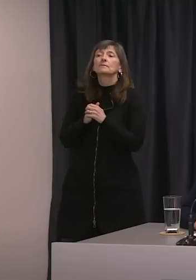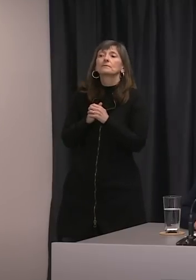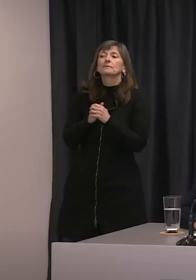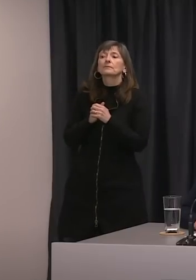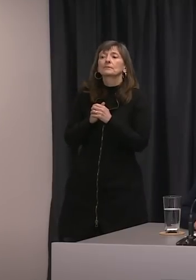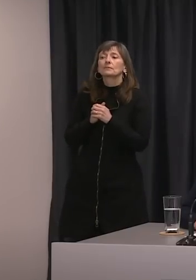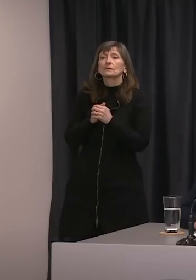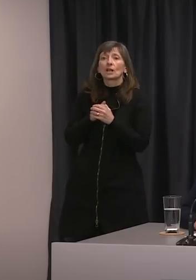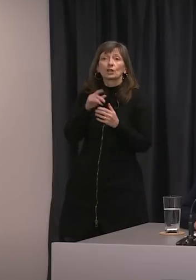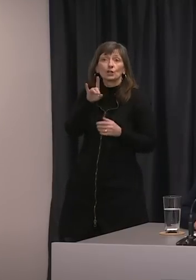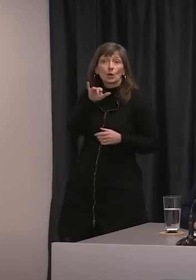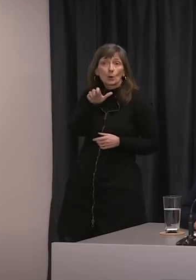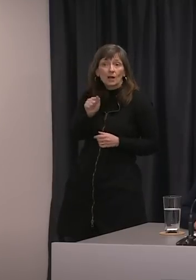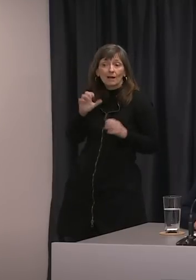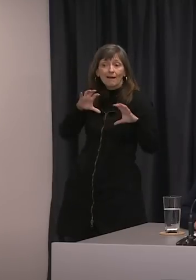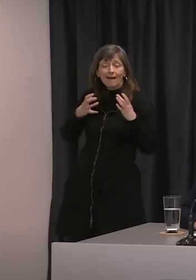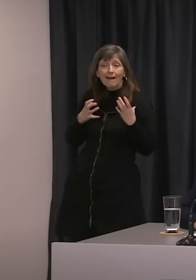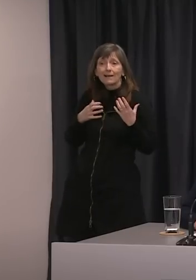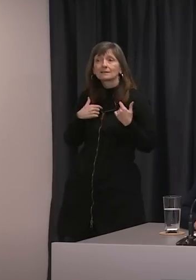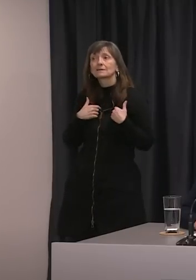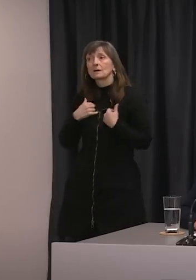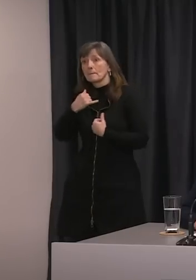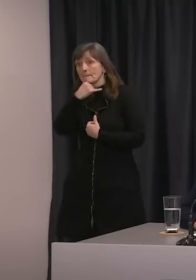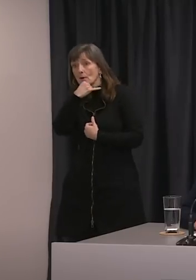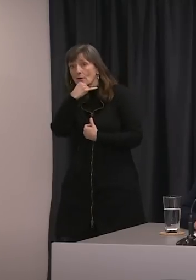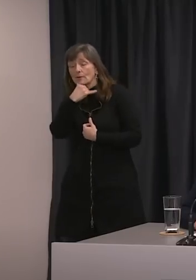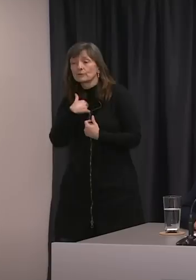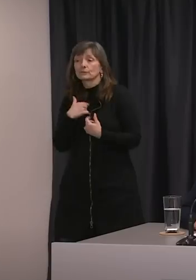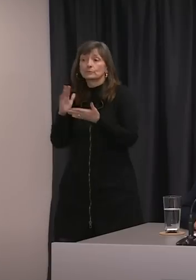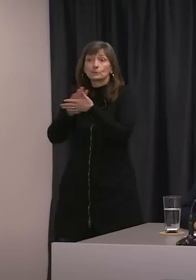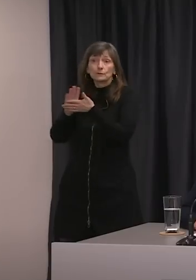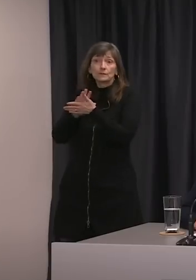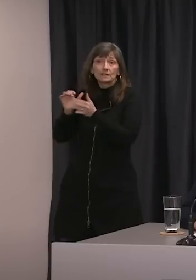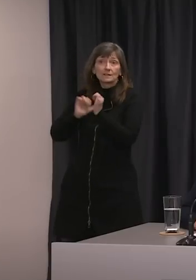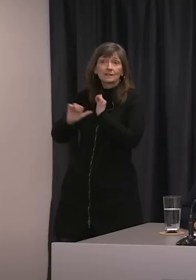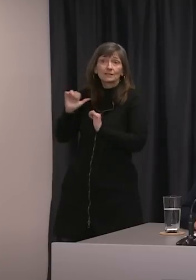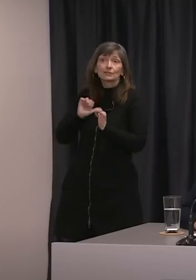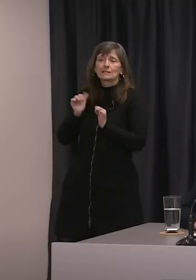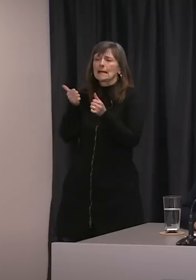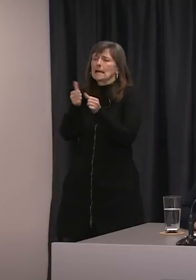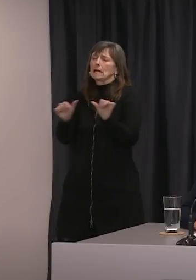SUCH AS GYMS, FITNESS